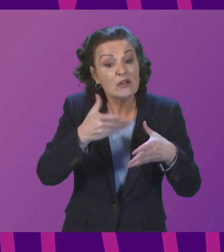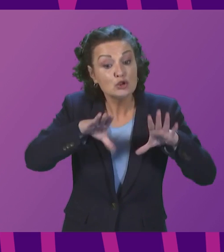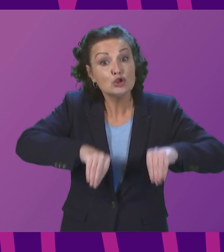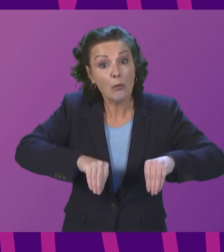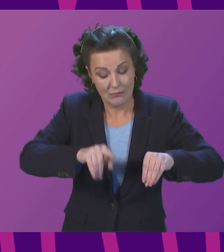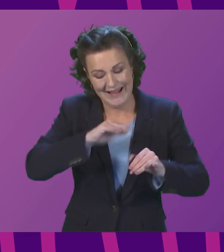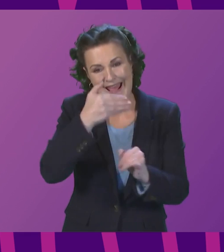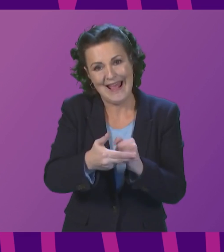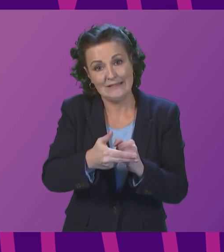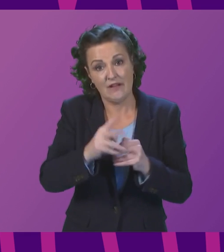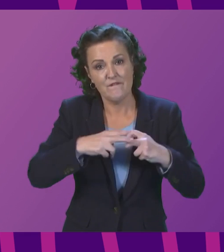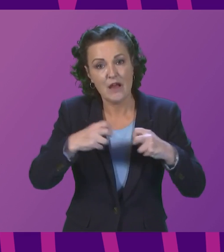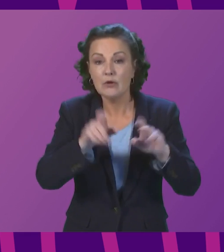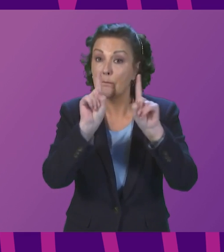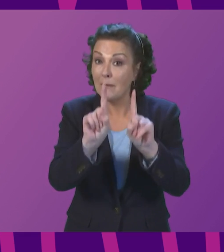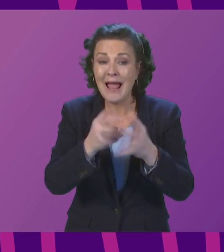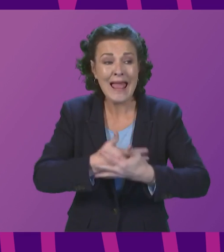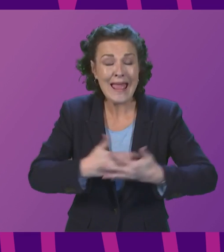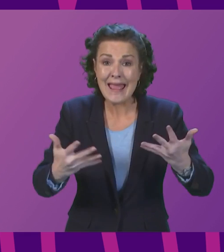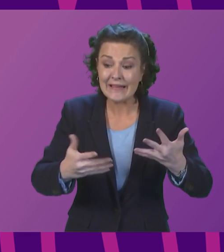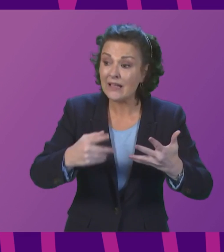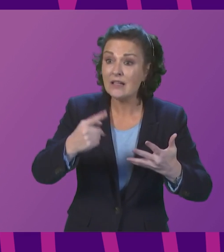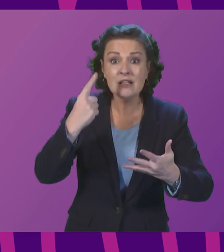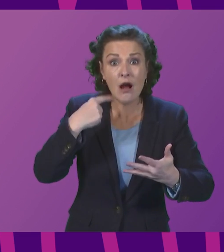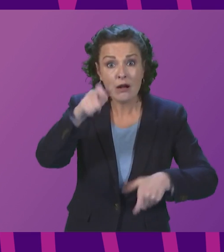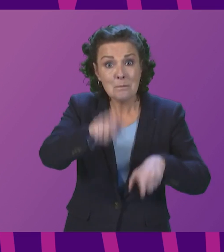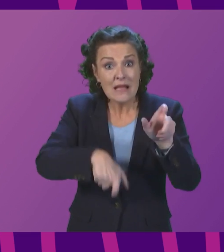February, but any young person or indeed any member of staff who feels safer wearing a